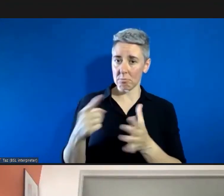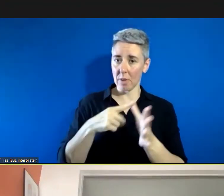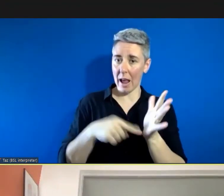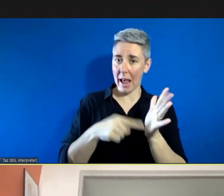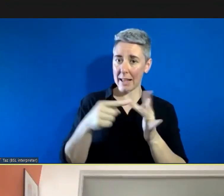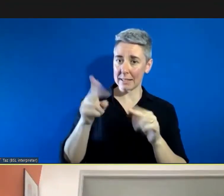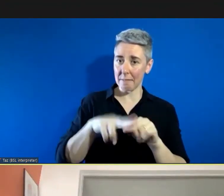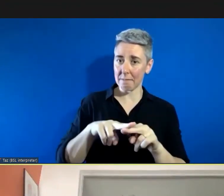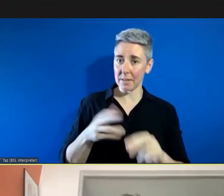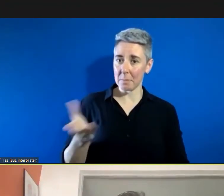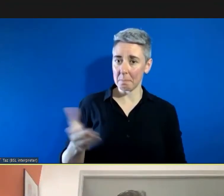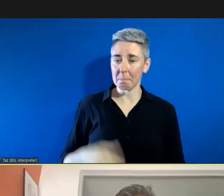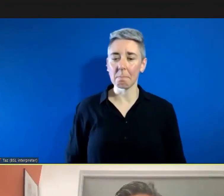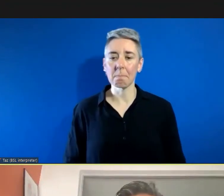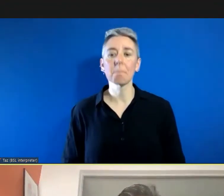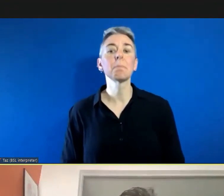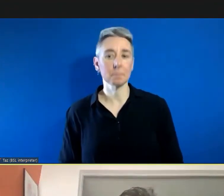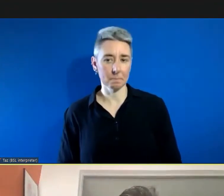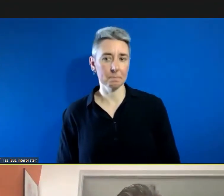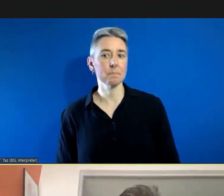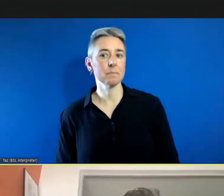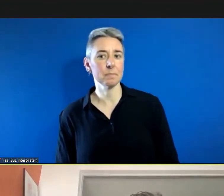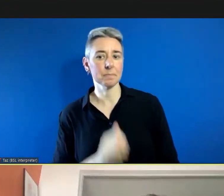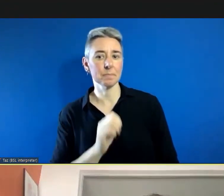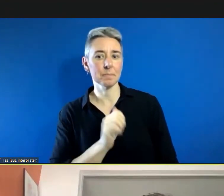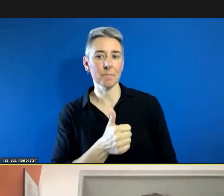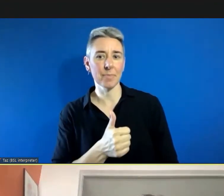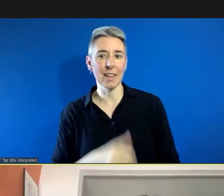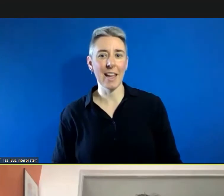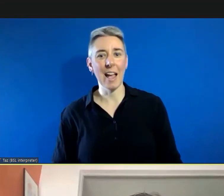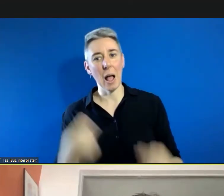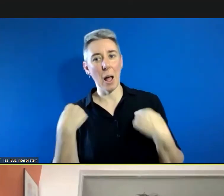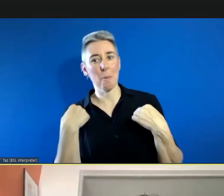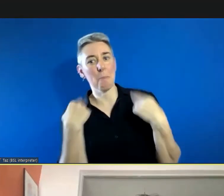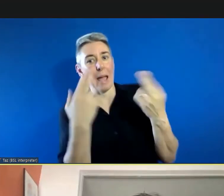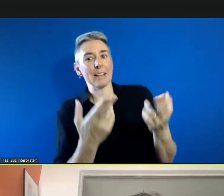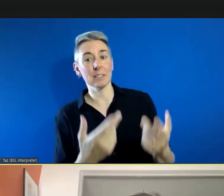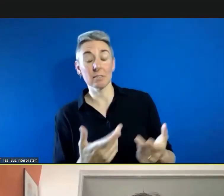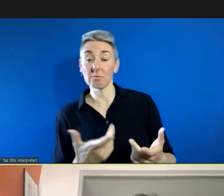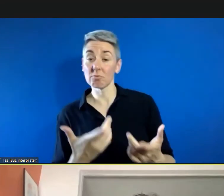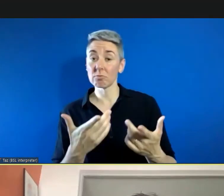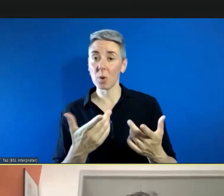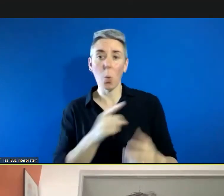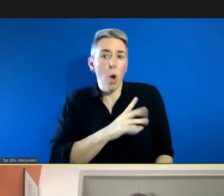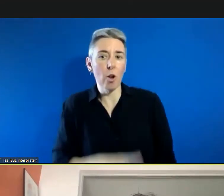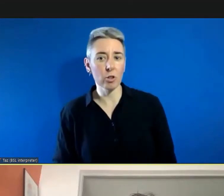Atif: Sure. I'd throw the question back. What's the business case for not doing it? The business